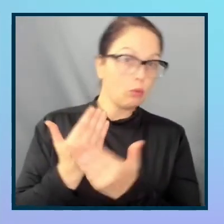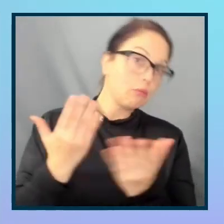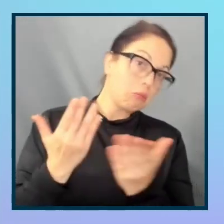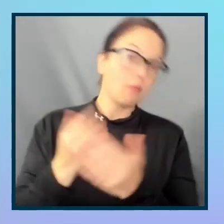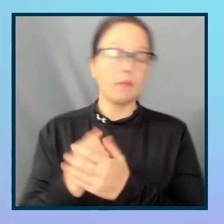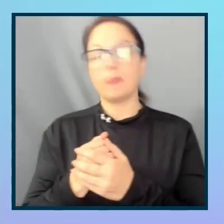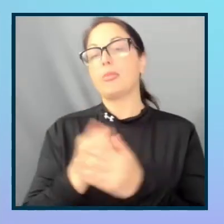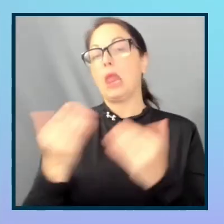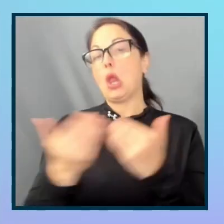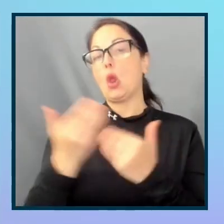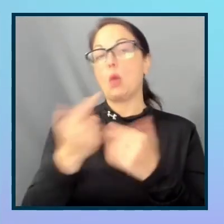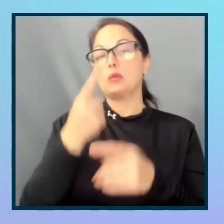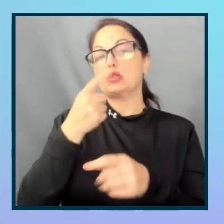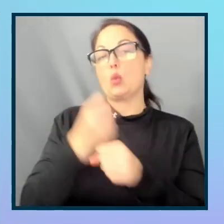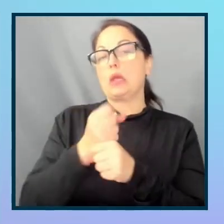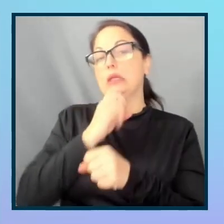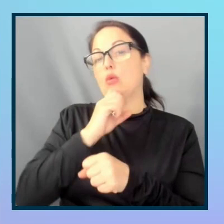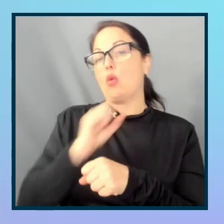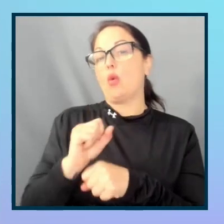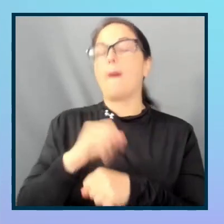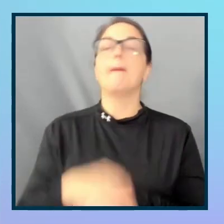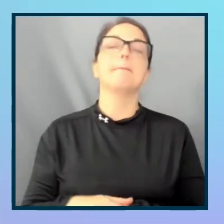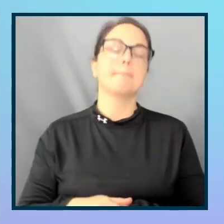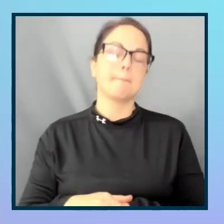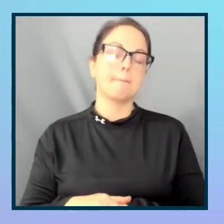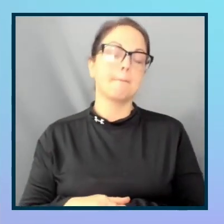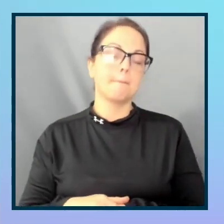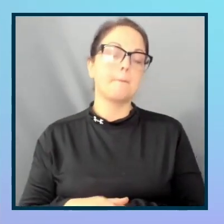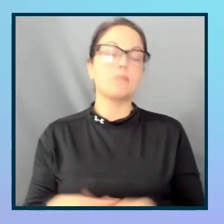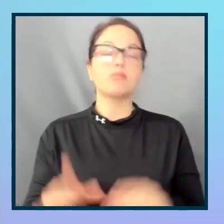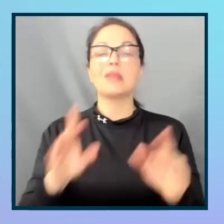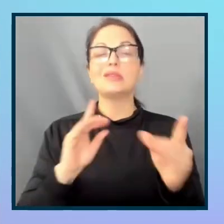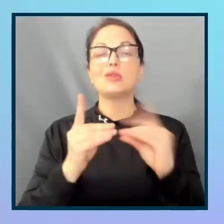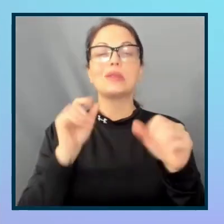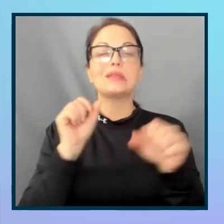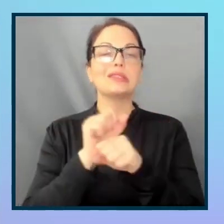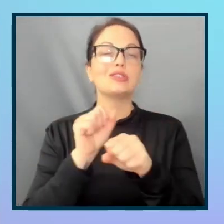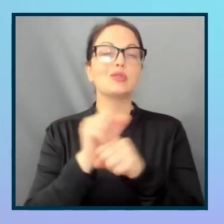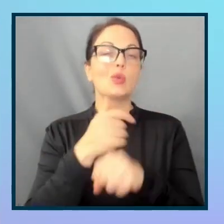partially because the digital work that we do at Edward Jones is largely faced